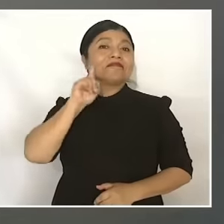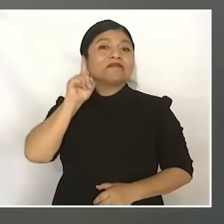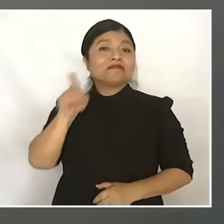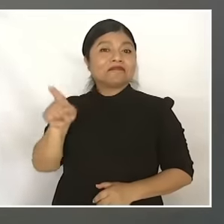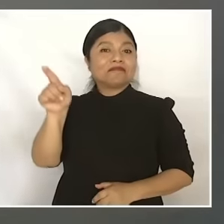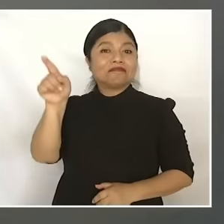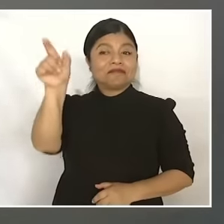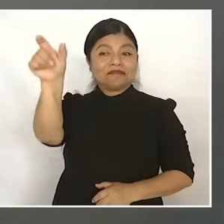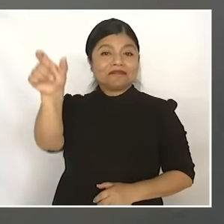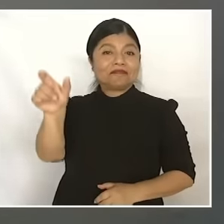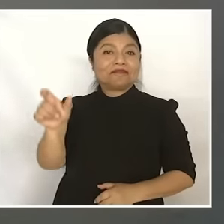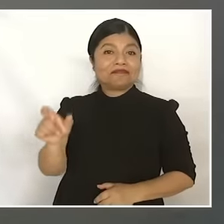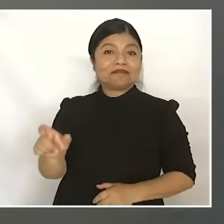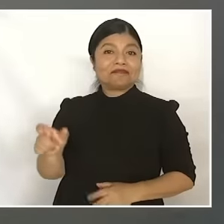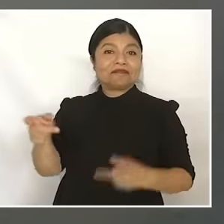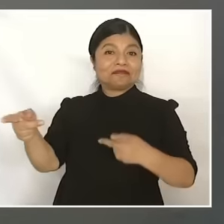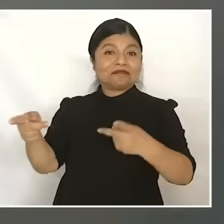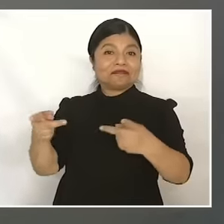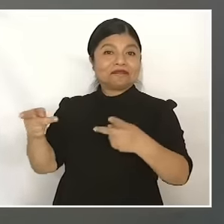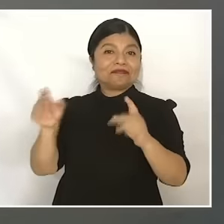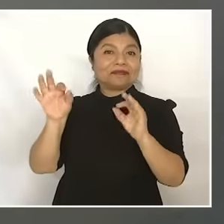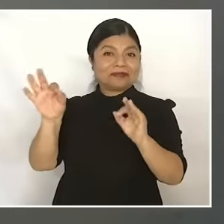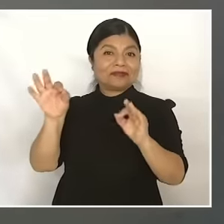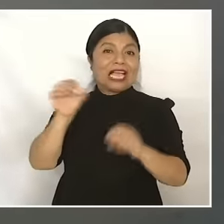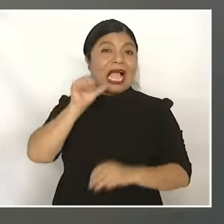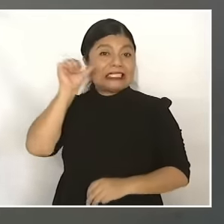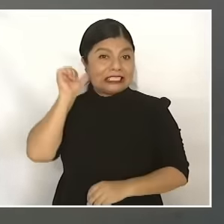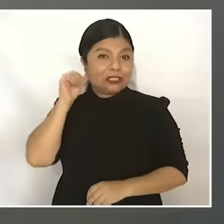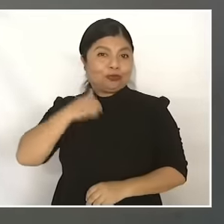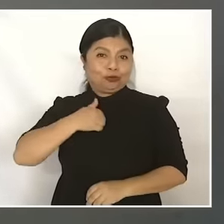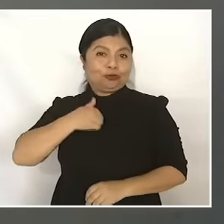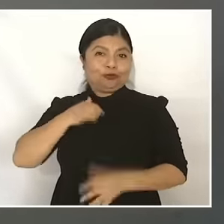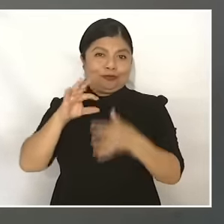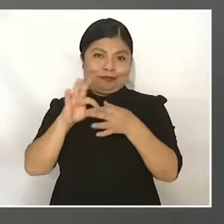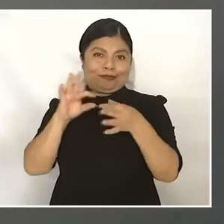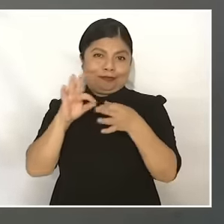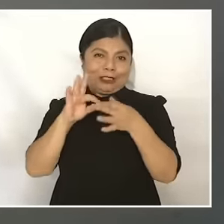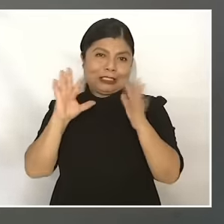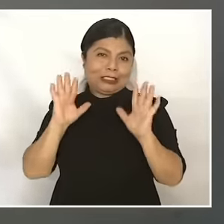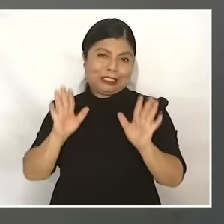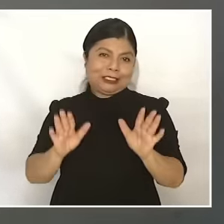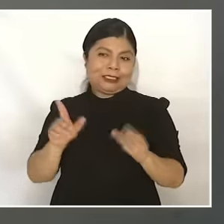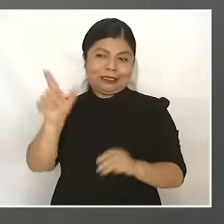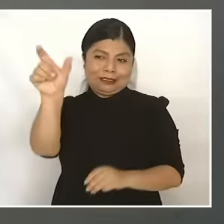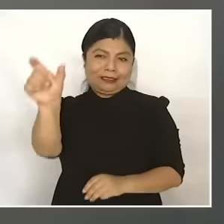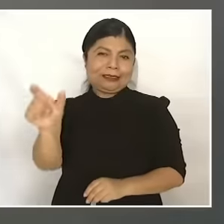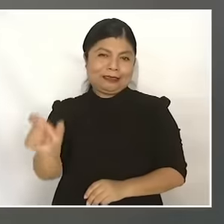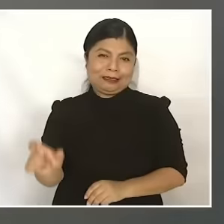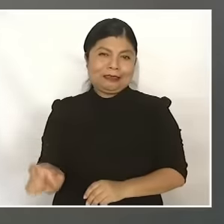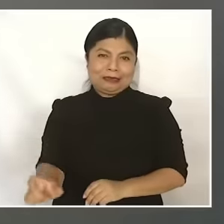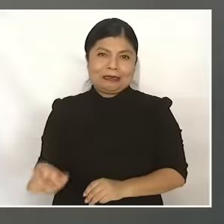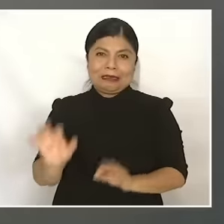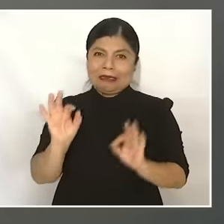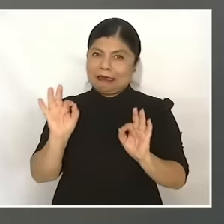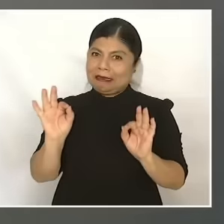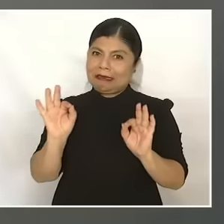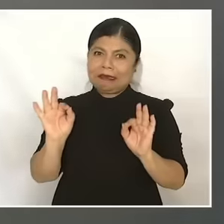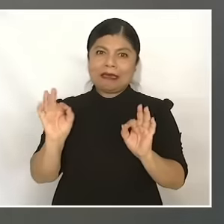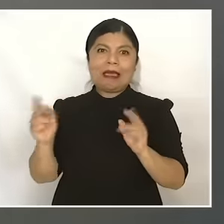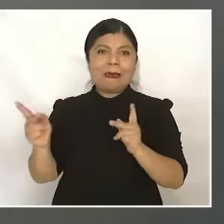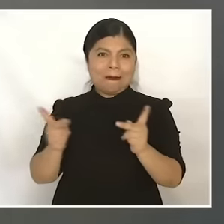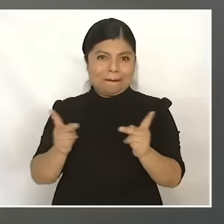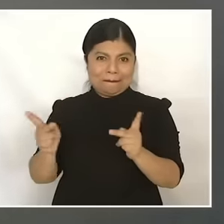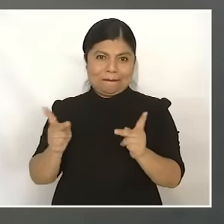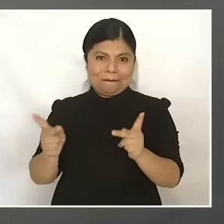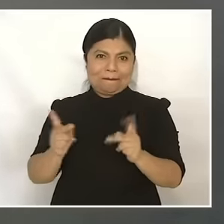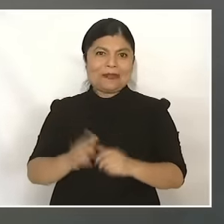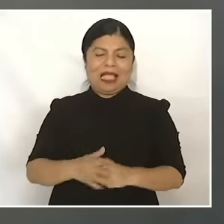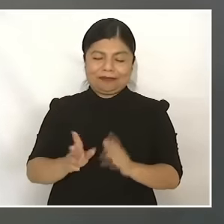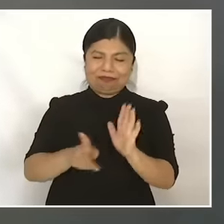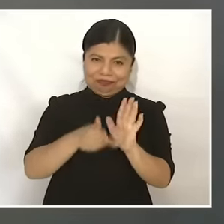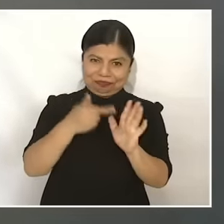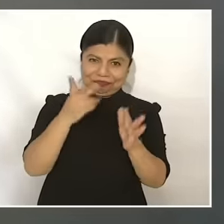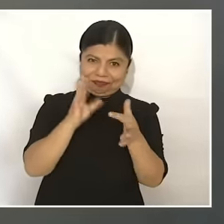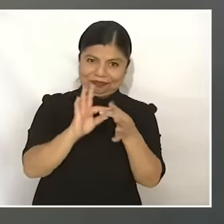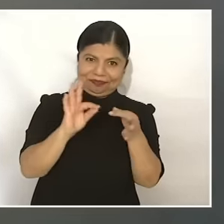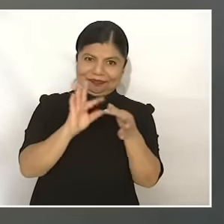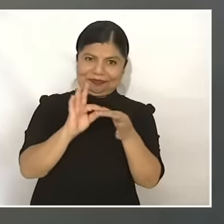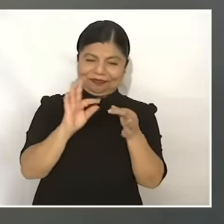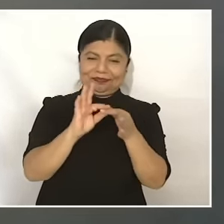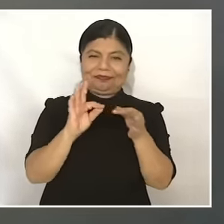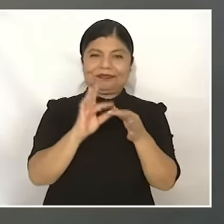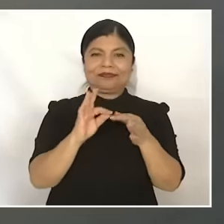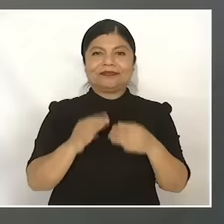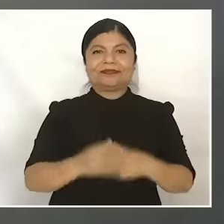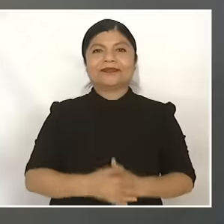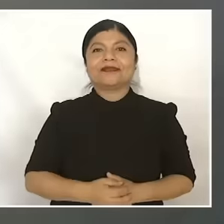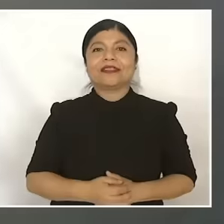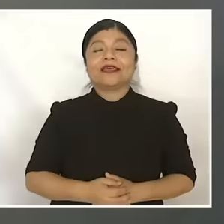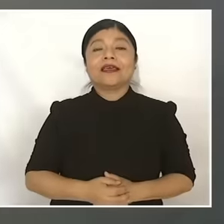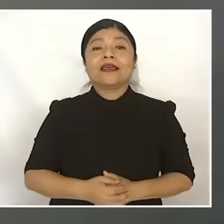I'm not going to repeat it now but no, yes, I'm going to repeat it but the veterans, as you're